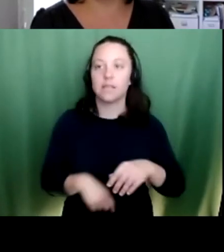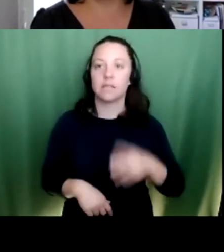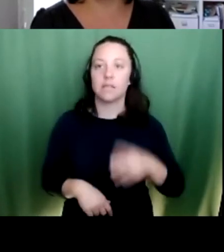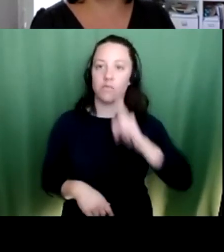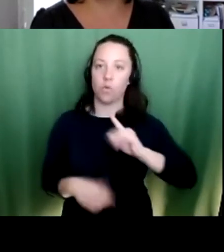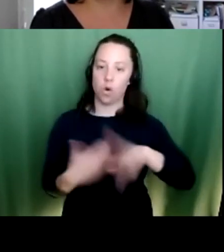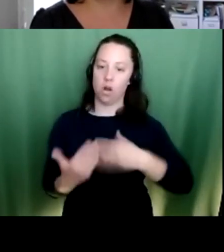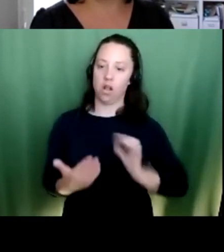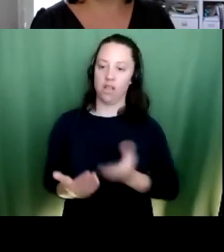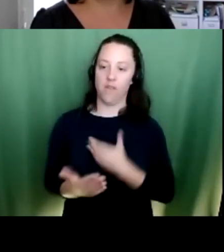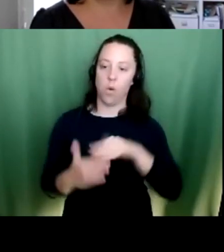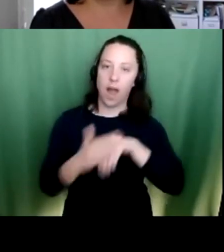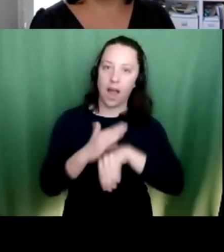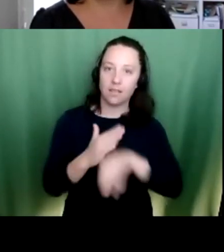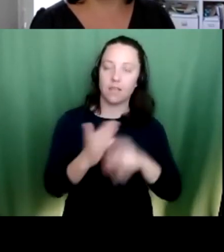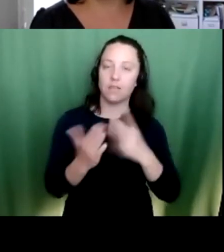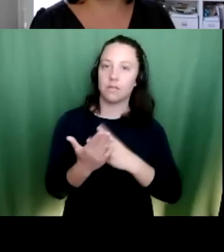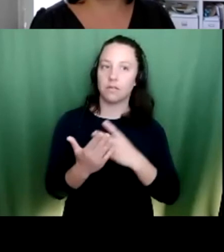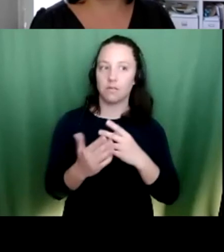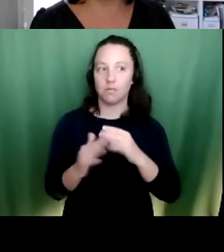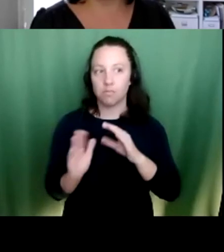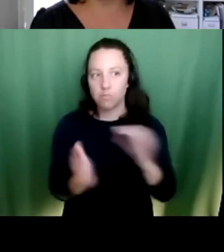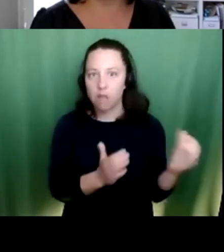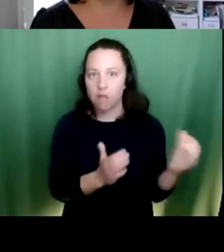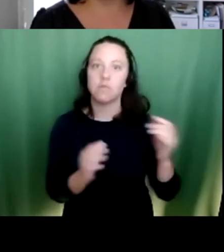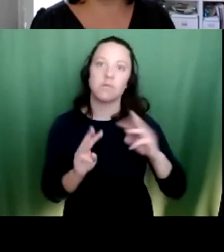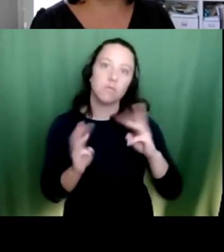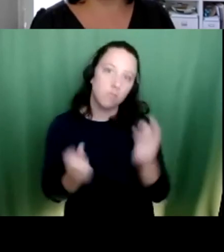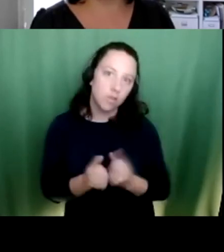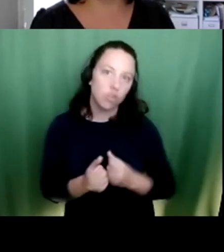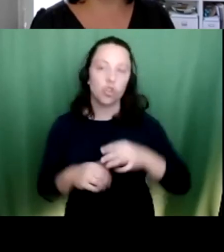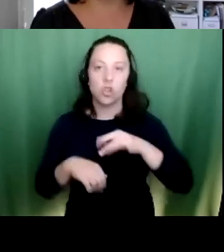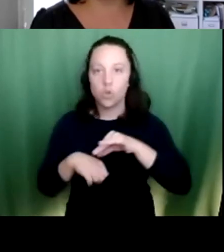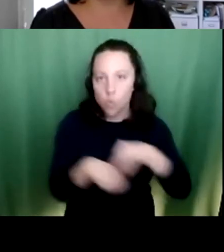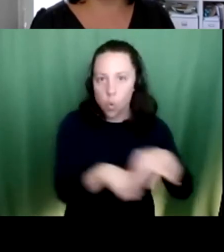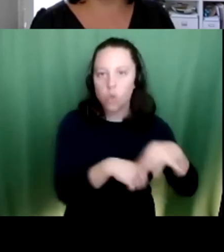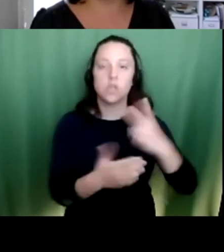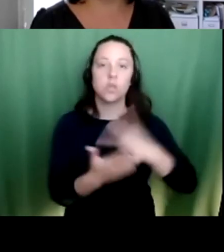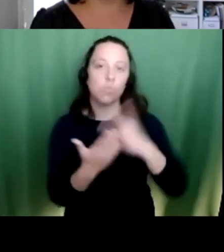programming. In addition to the volunteer we have a group called Access Advisory Group.